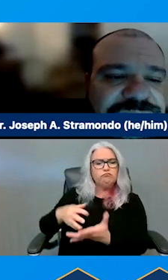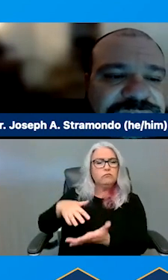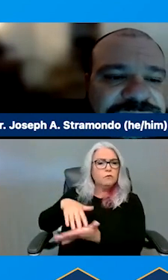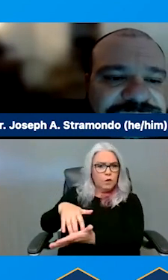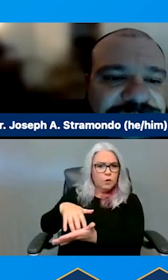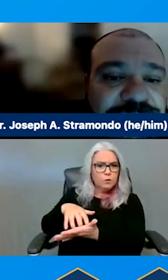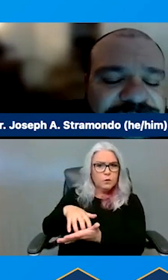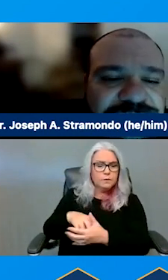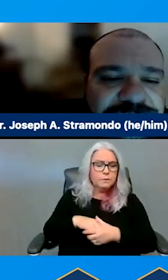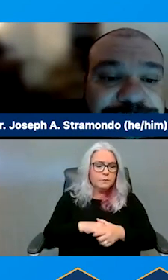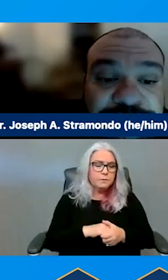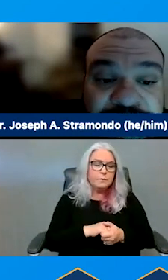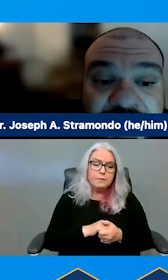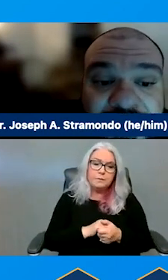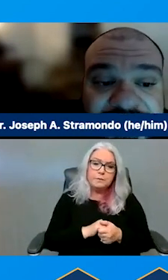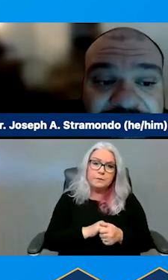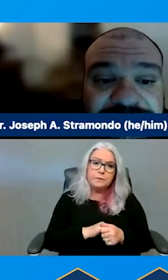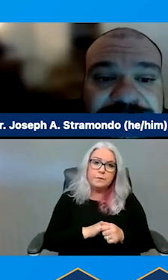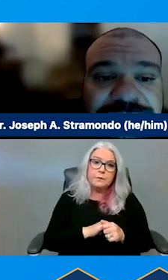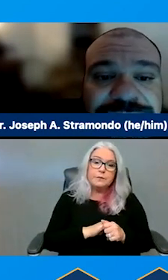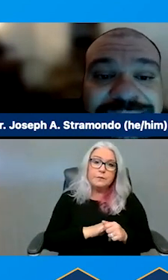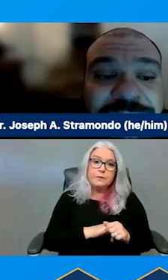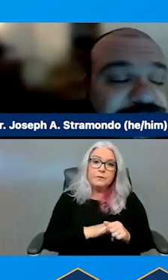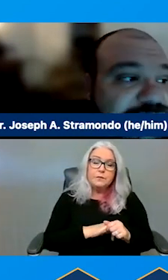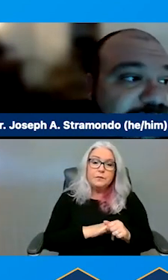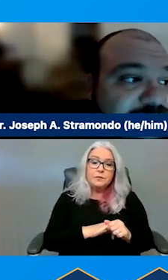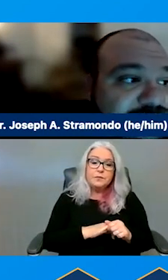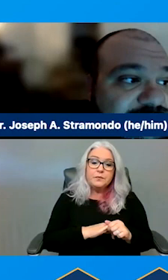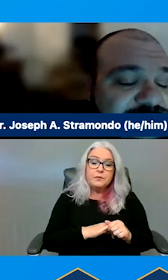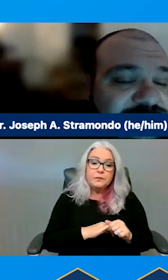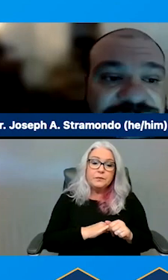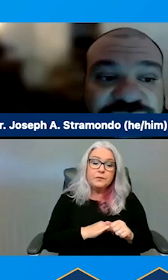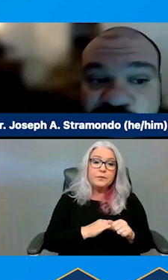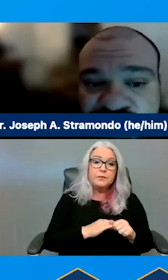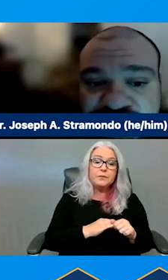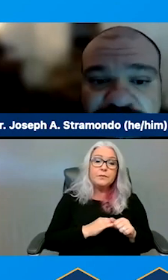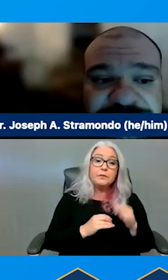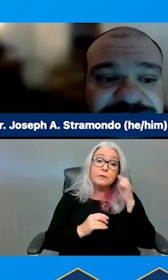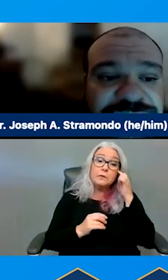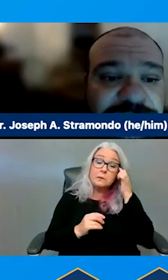distributed within our society. And so people talk about health disparities and the social